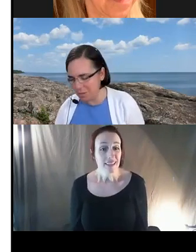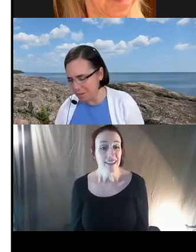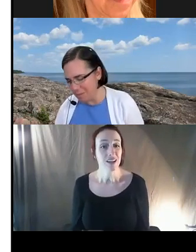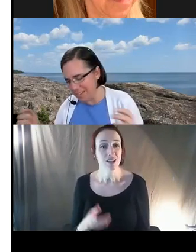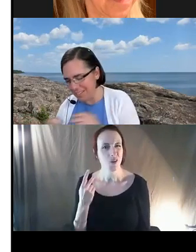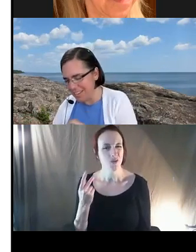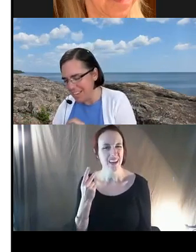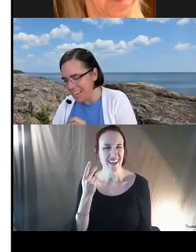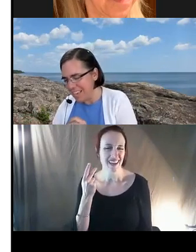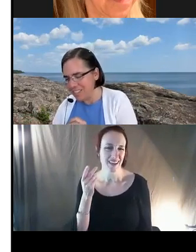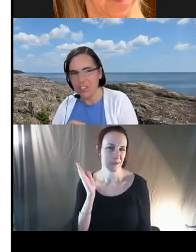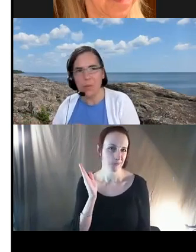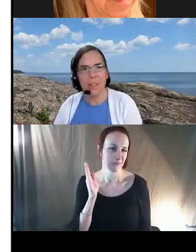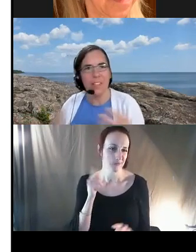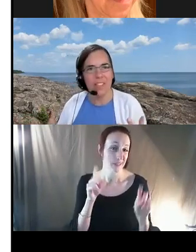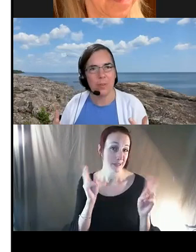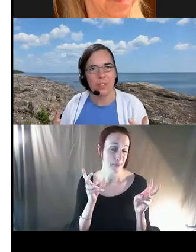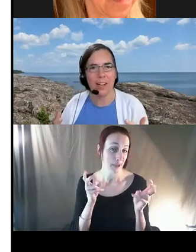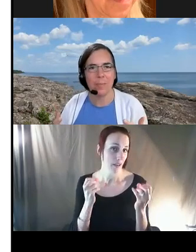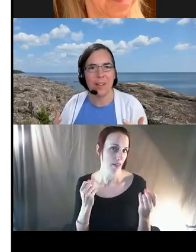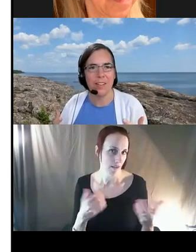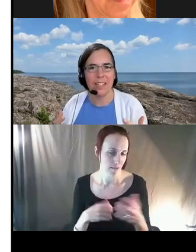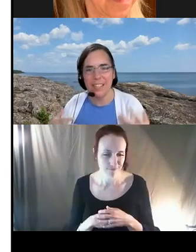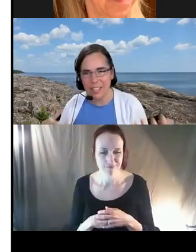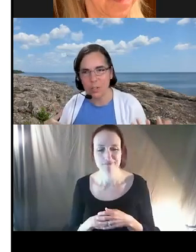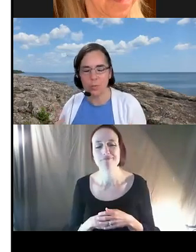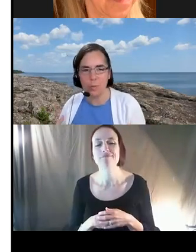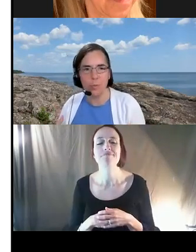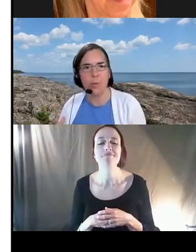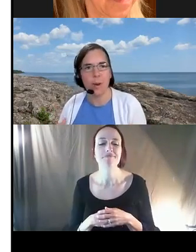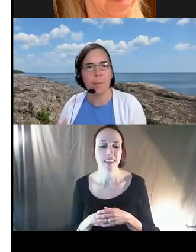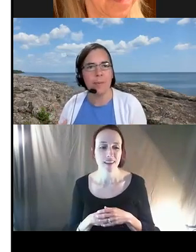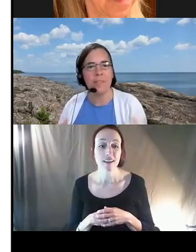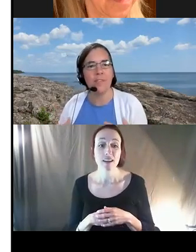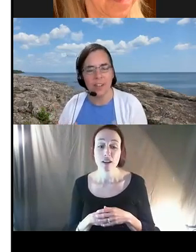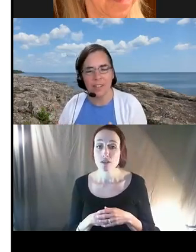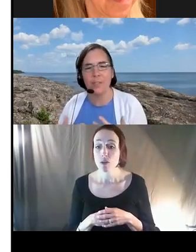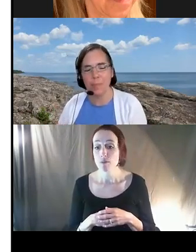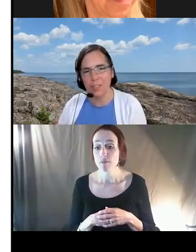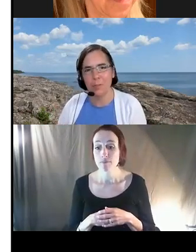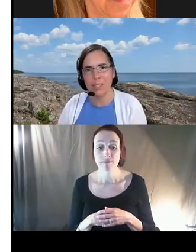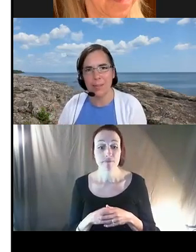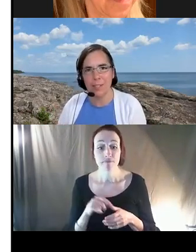you can imagine. So, one of the things we talked about is this group will probably be very familiar with some types